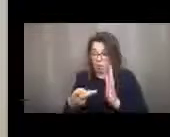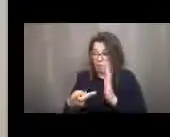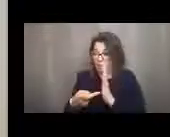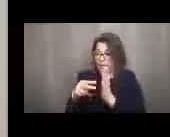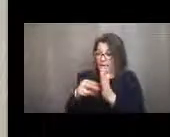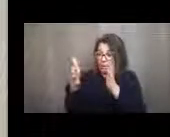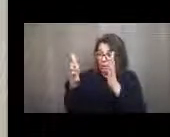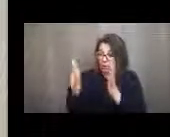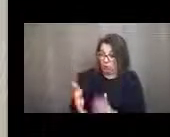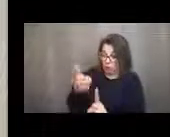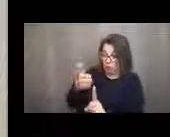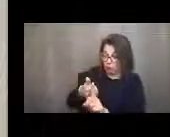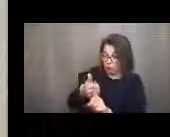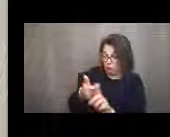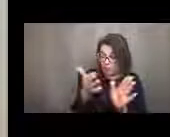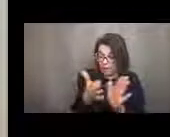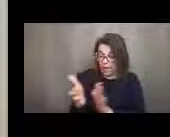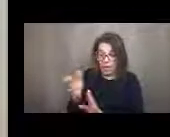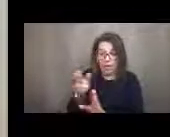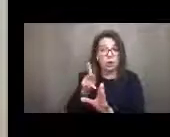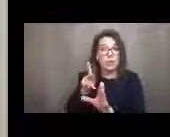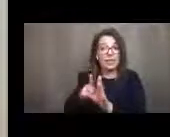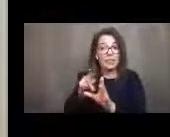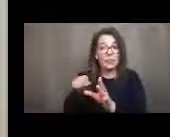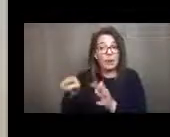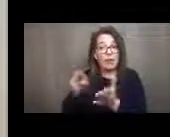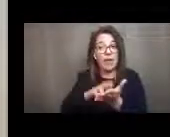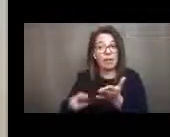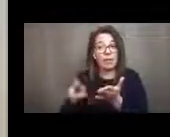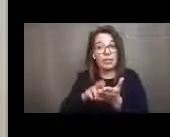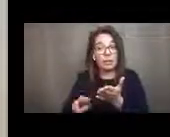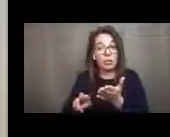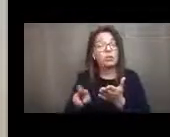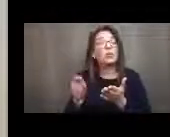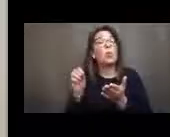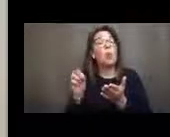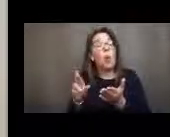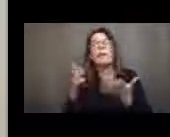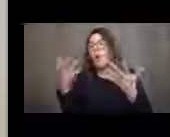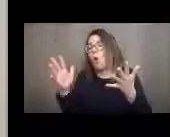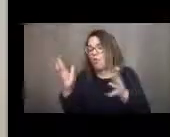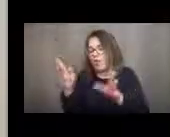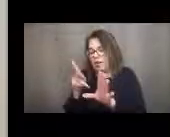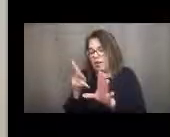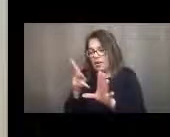who is planning to participate in the research or who was participating in the research that, again,